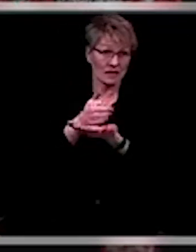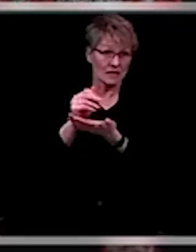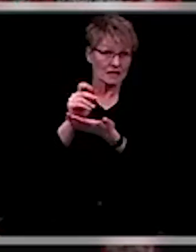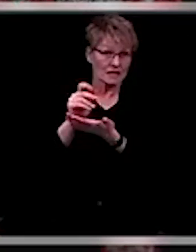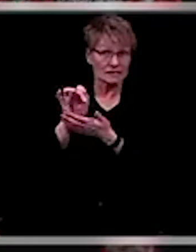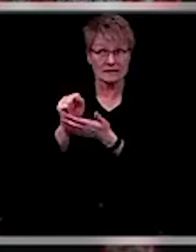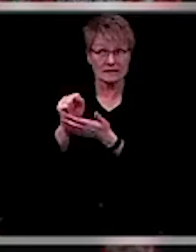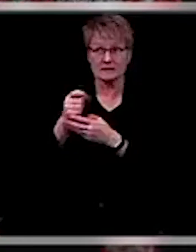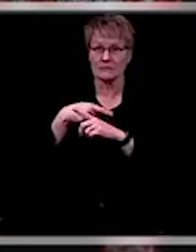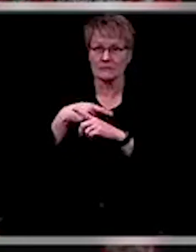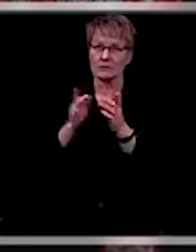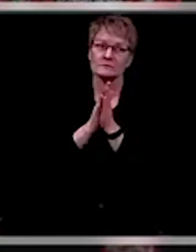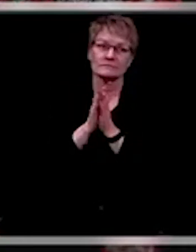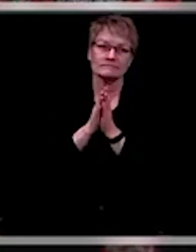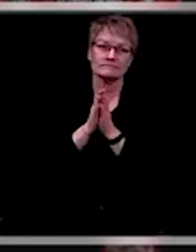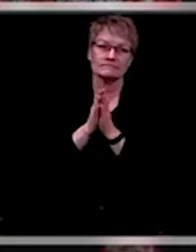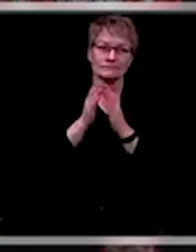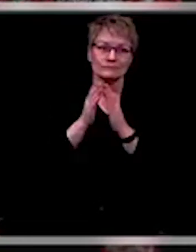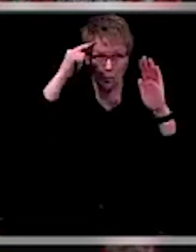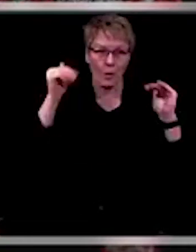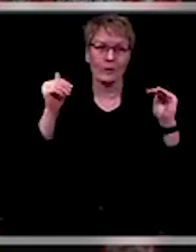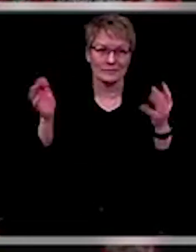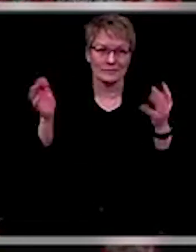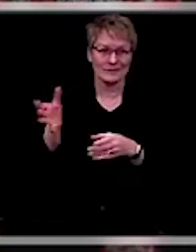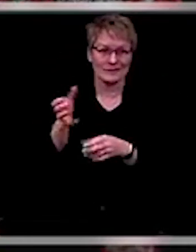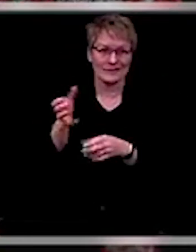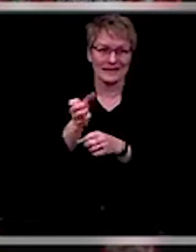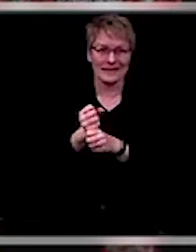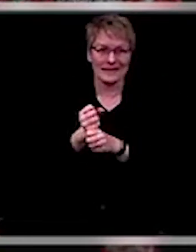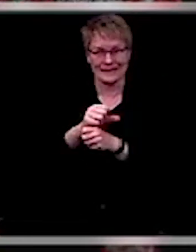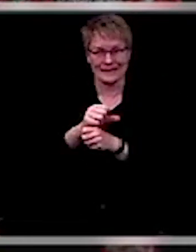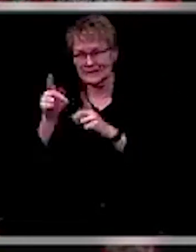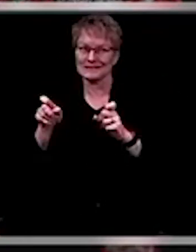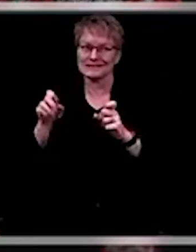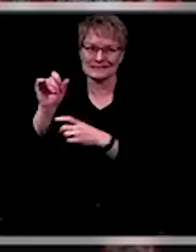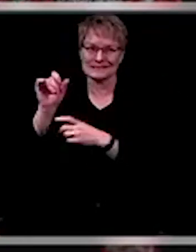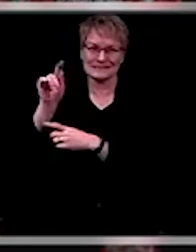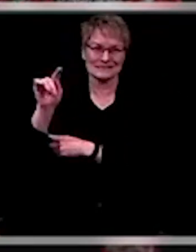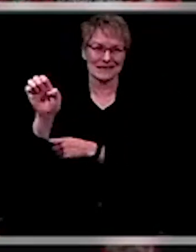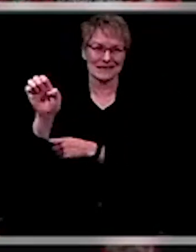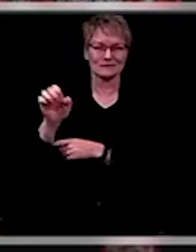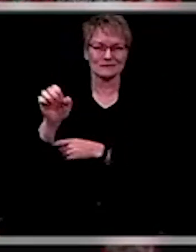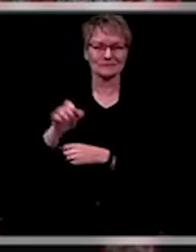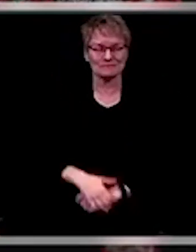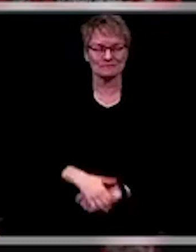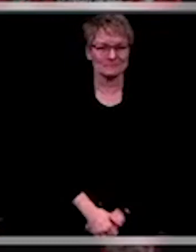brick and mortar additional testing site so we have more capacity. That'll be another 165